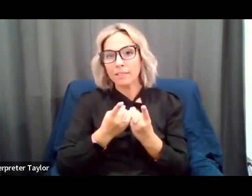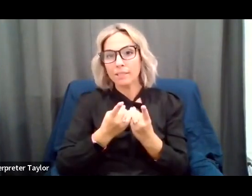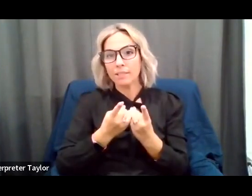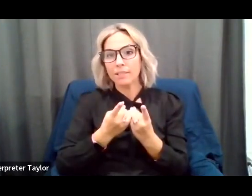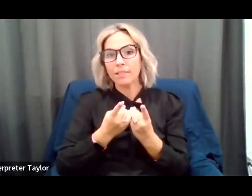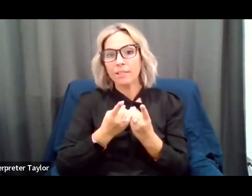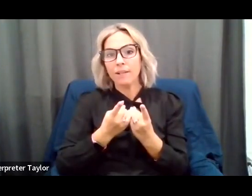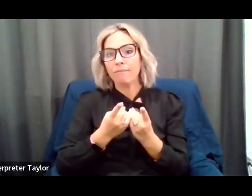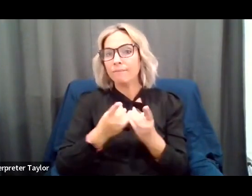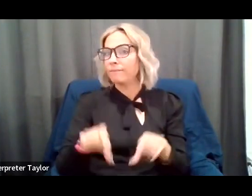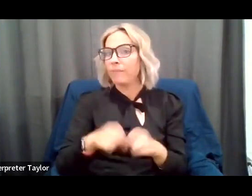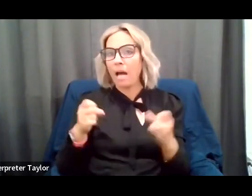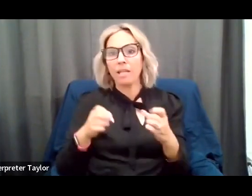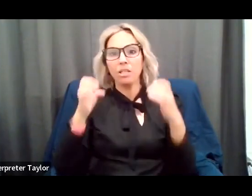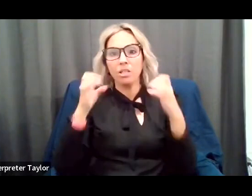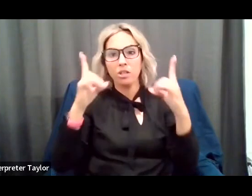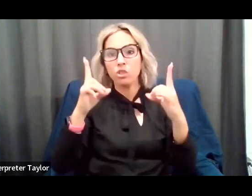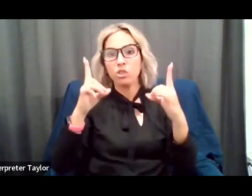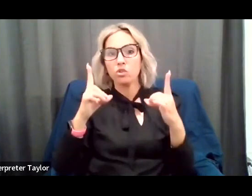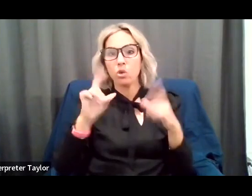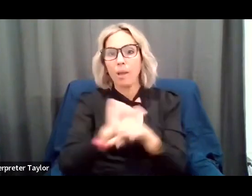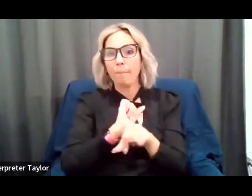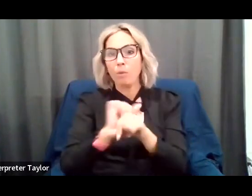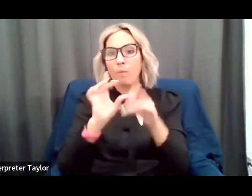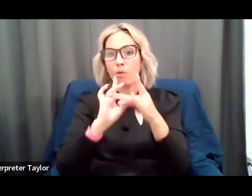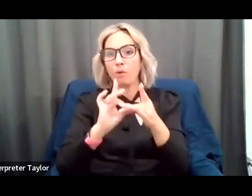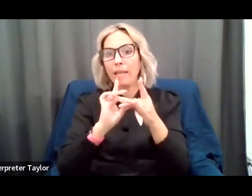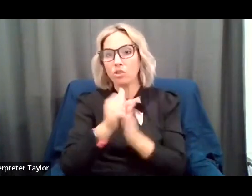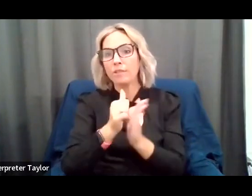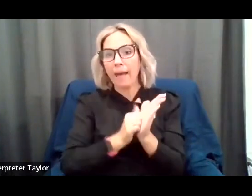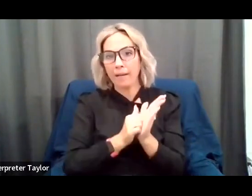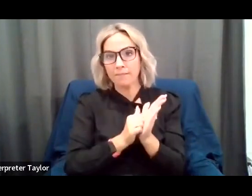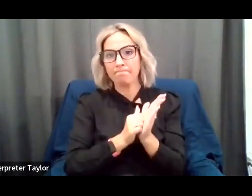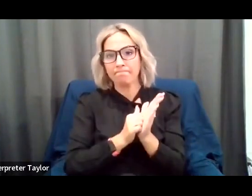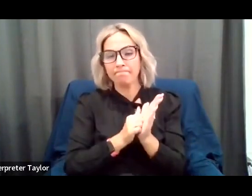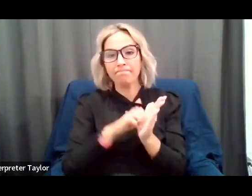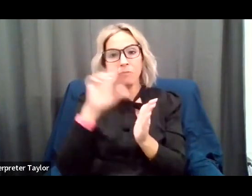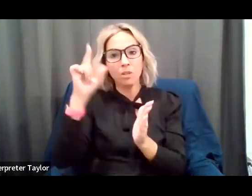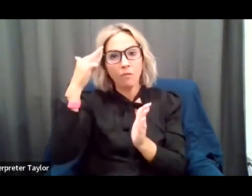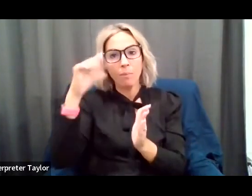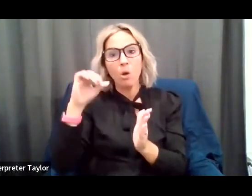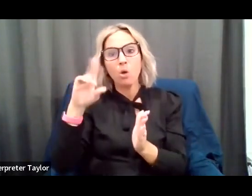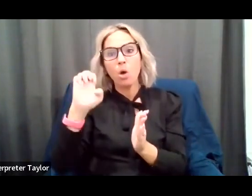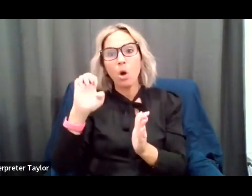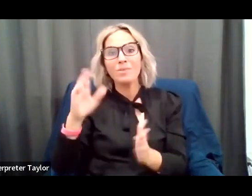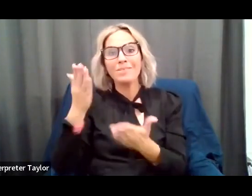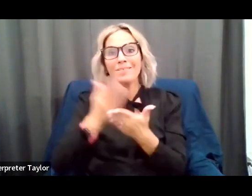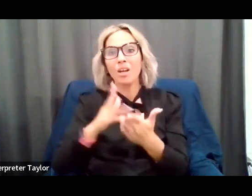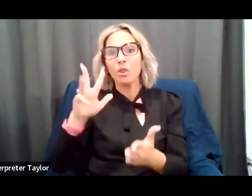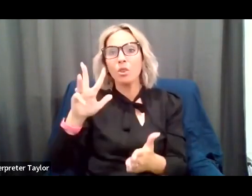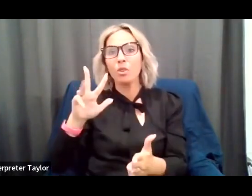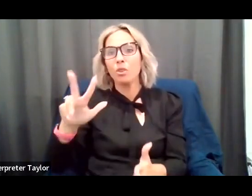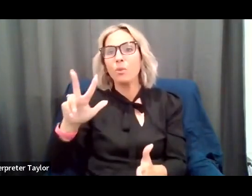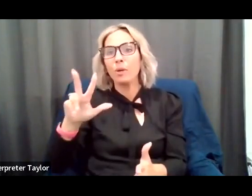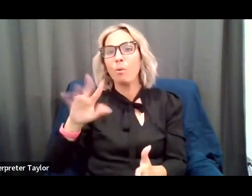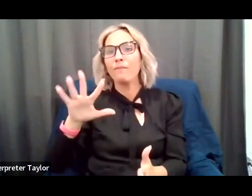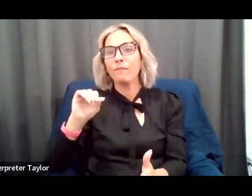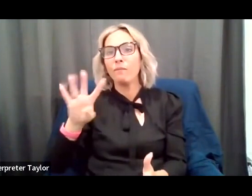violated the Dducational Employment Relations Act, Government Code Section 3540 et seq, by unilaterally changing